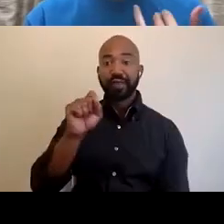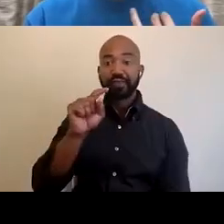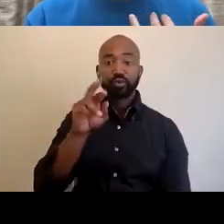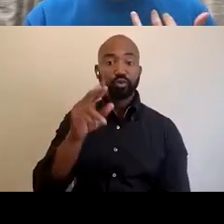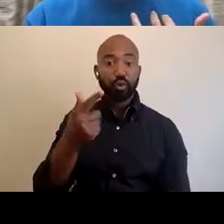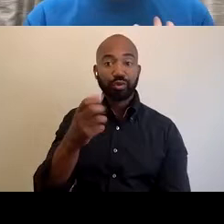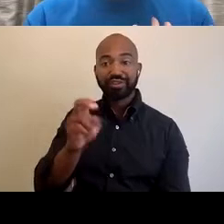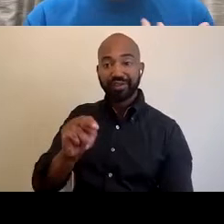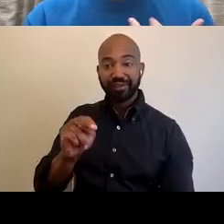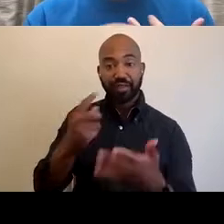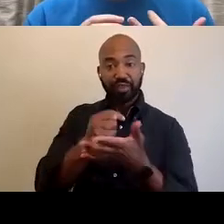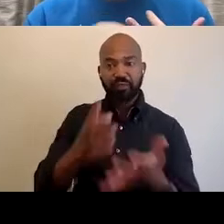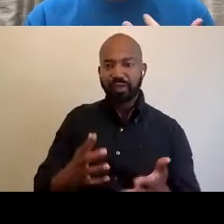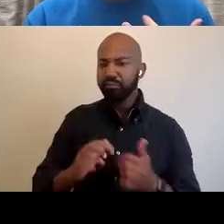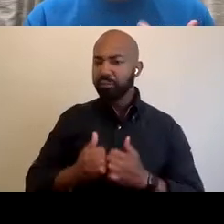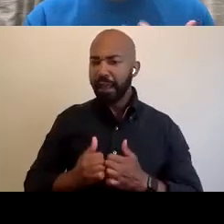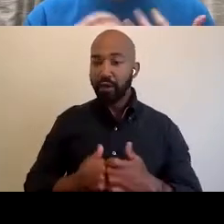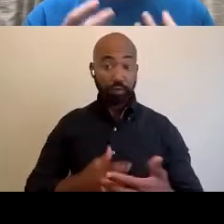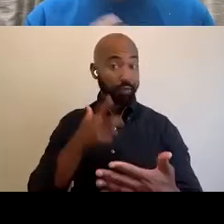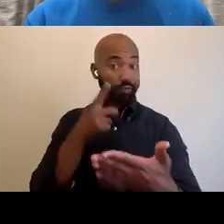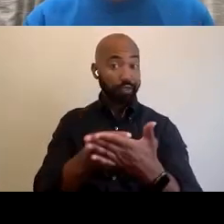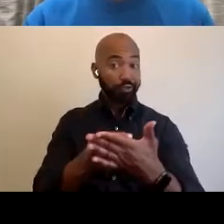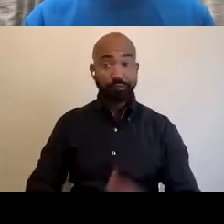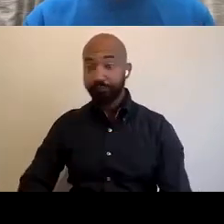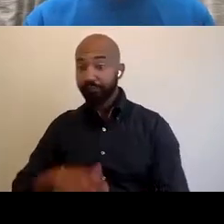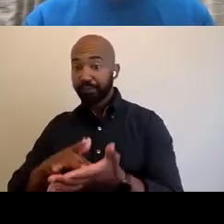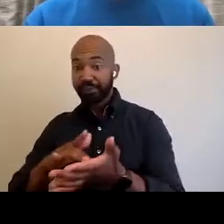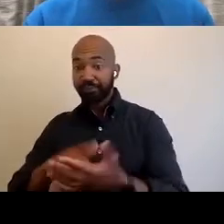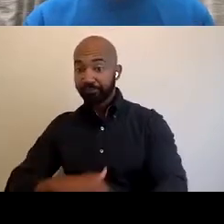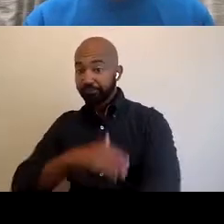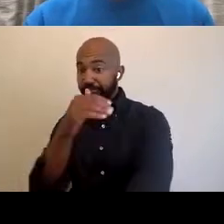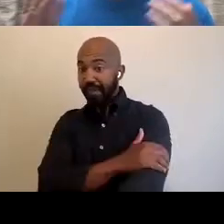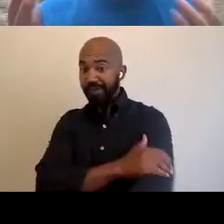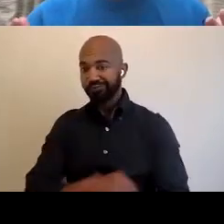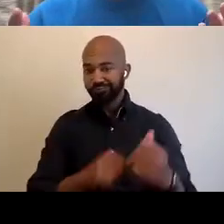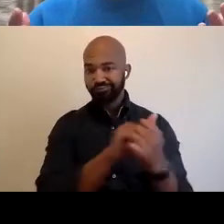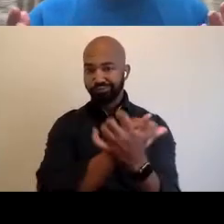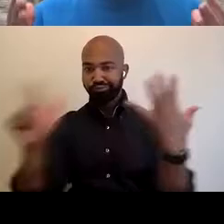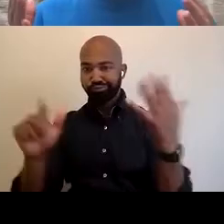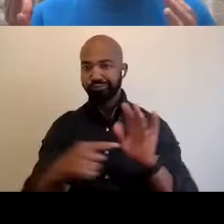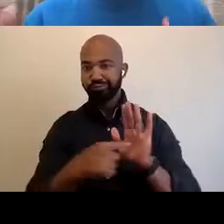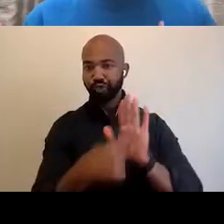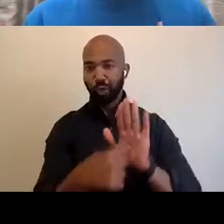It's, you know, injections and pills and patches. And there are limits to the dosing,